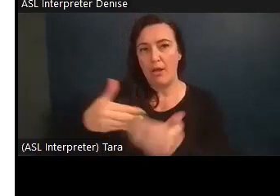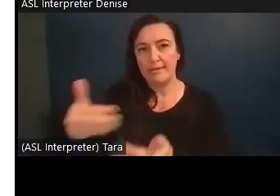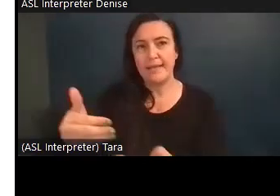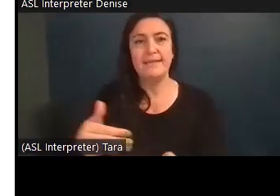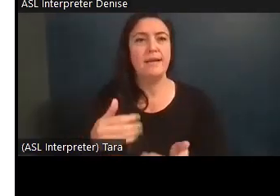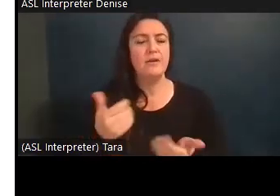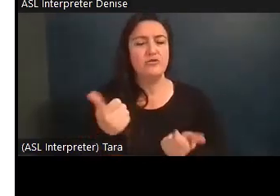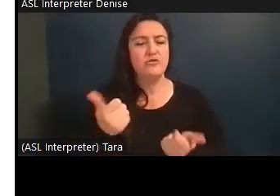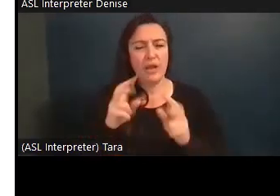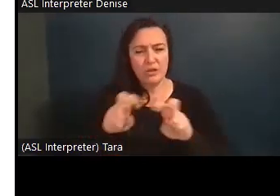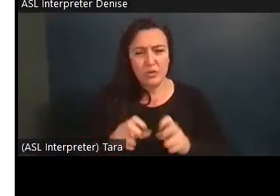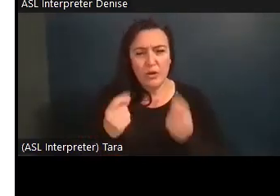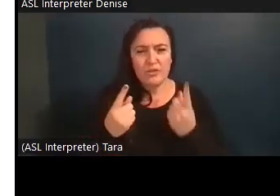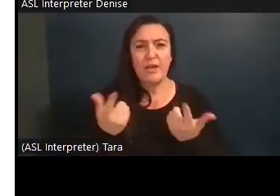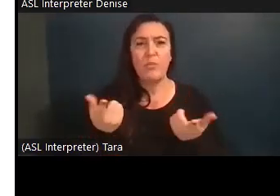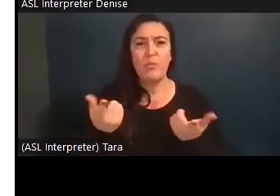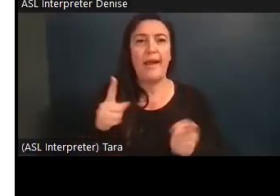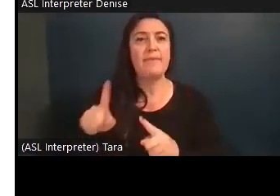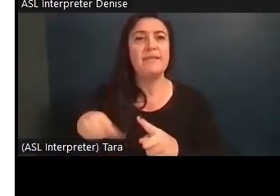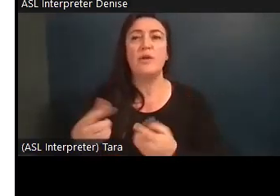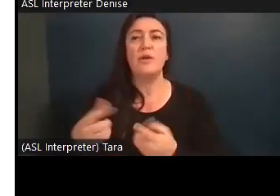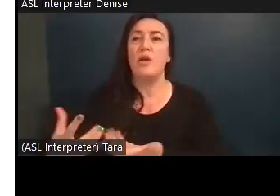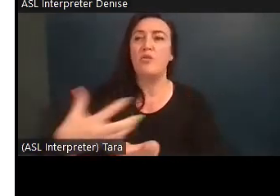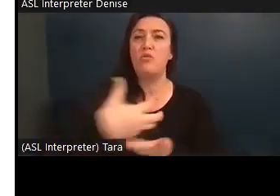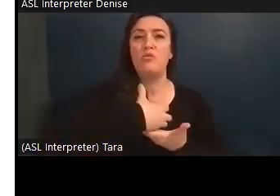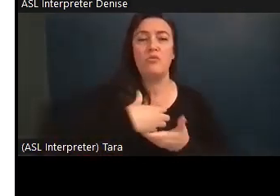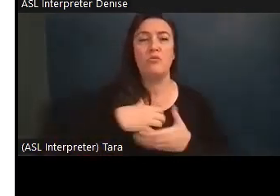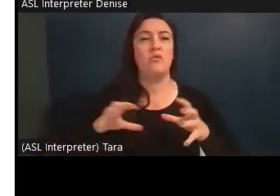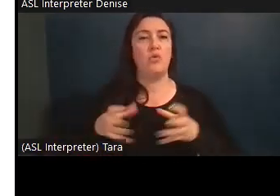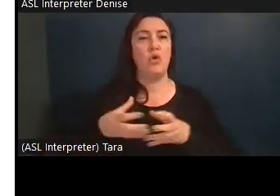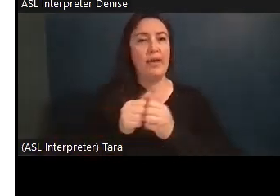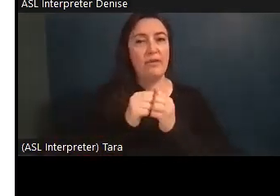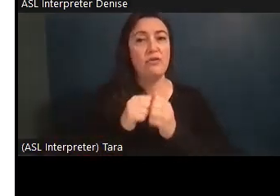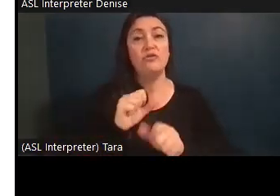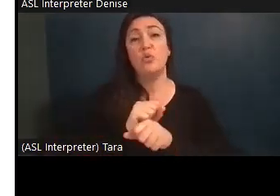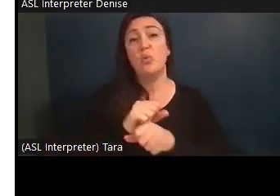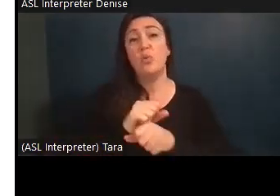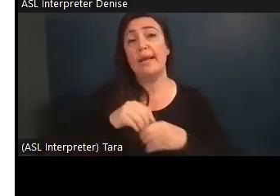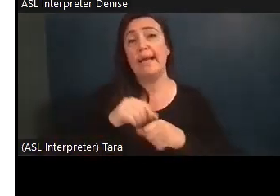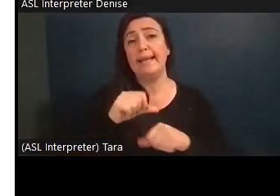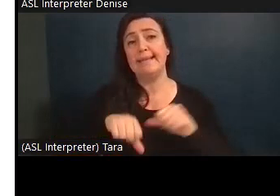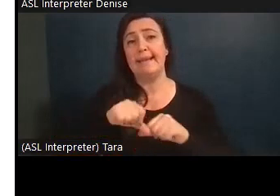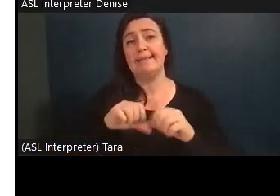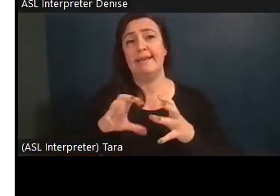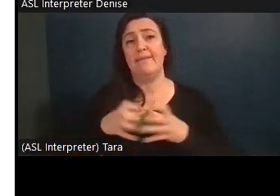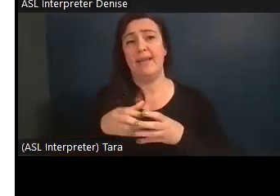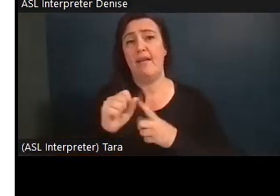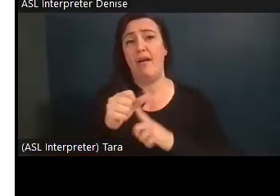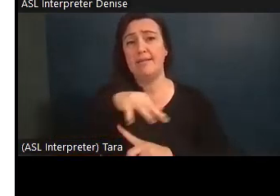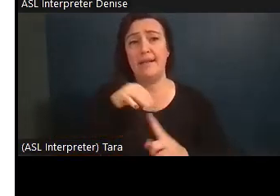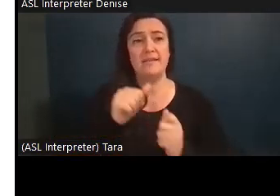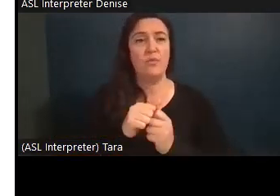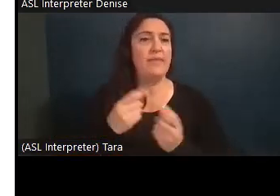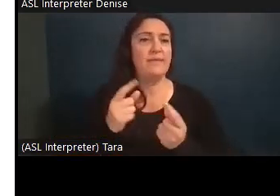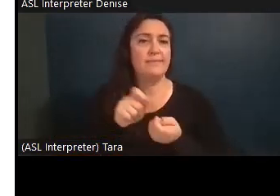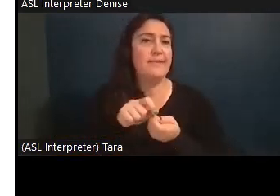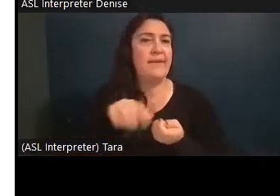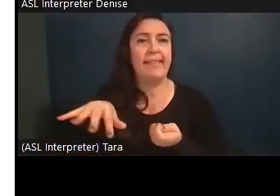a group of folks together to work in a scientific context on on a landscape such as this where we have conservation